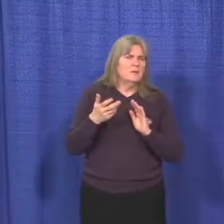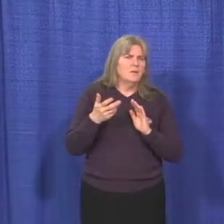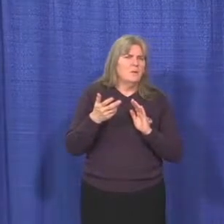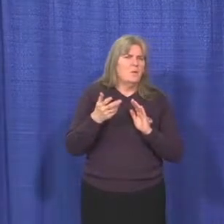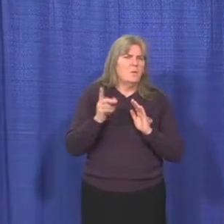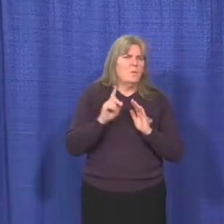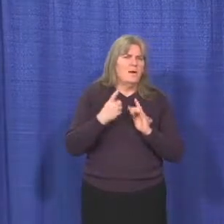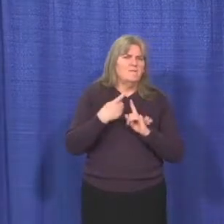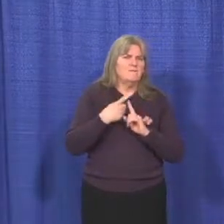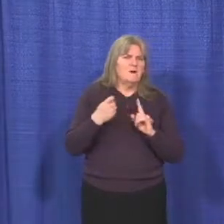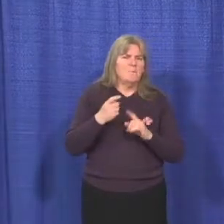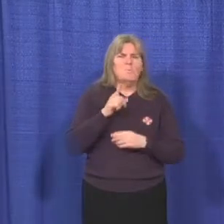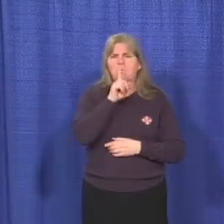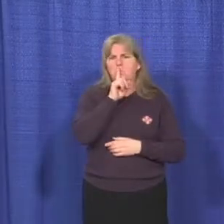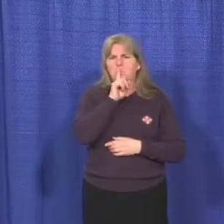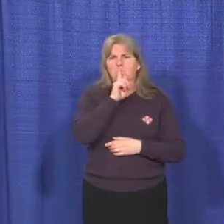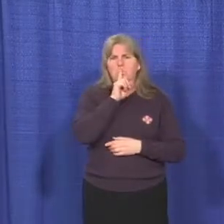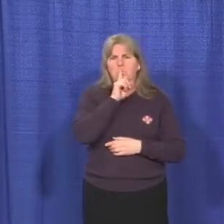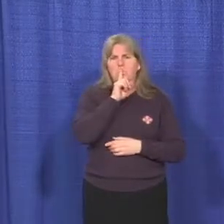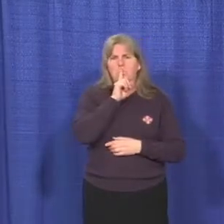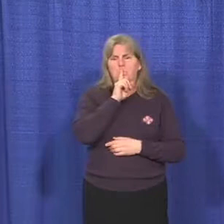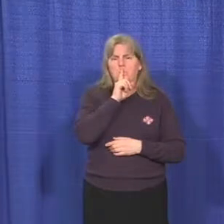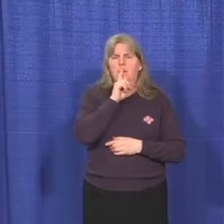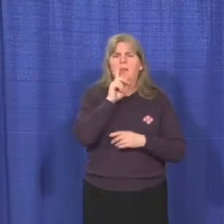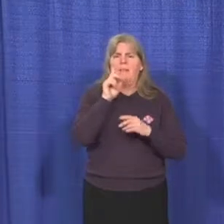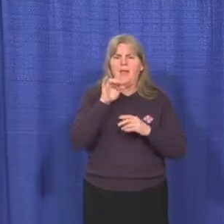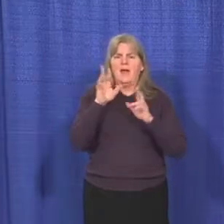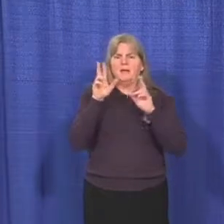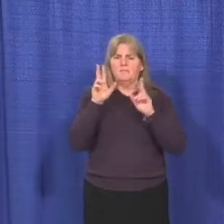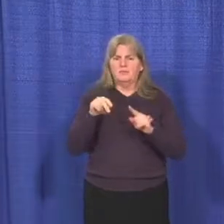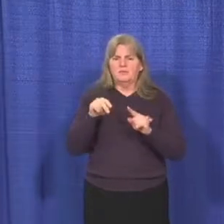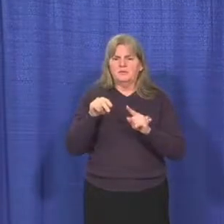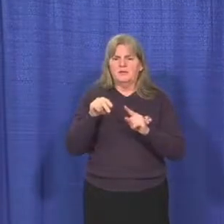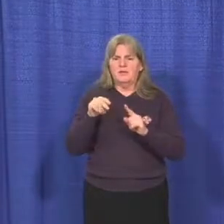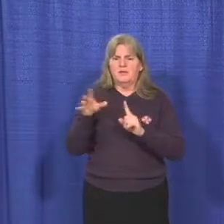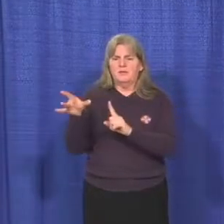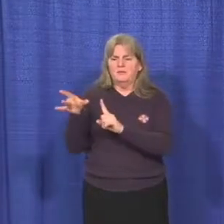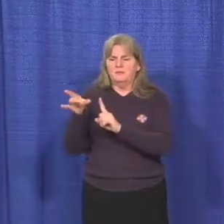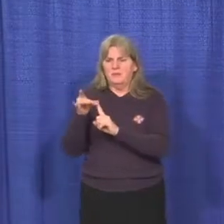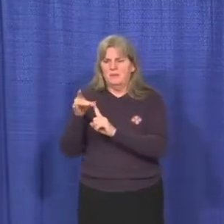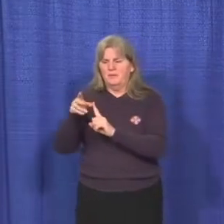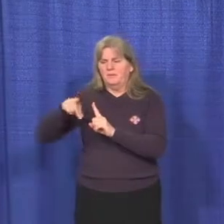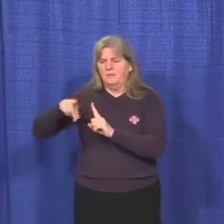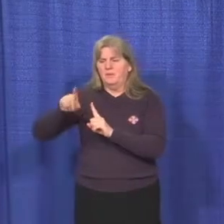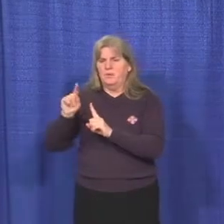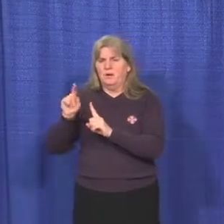origin was, we don't disclose jurisdiction when we have cases